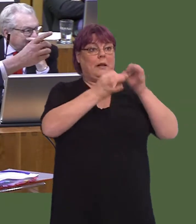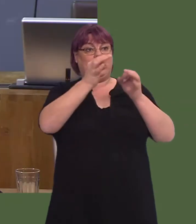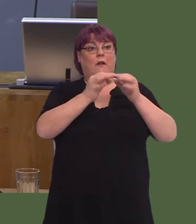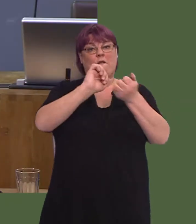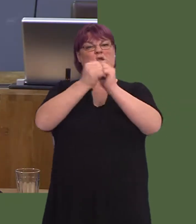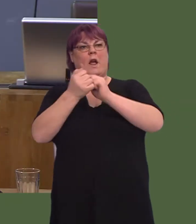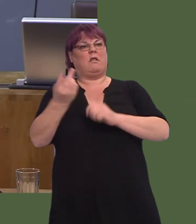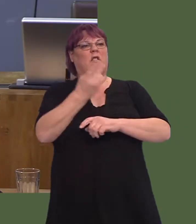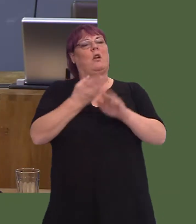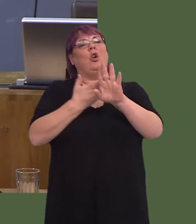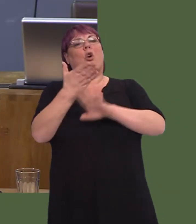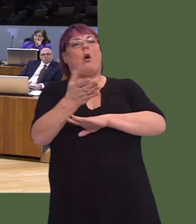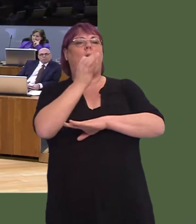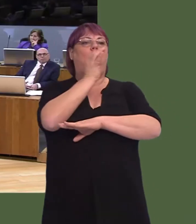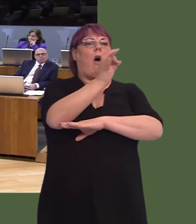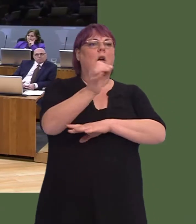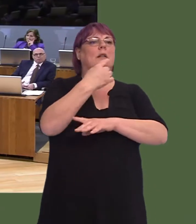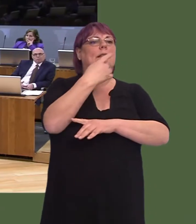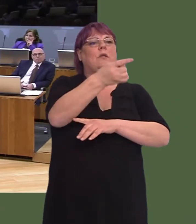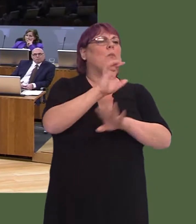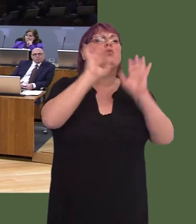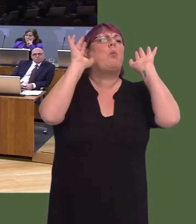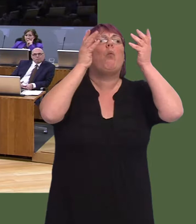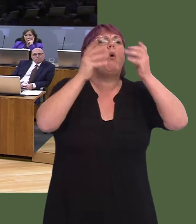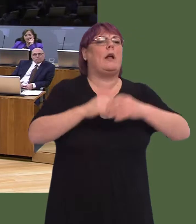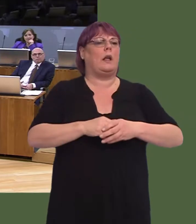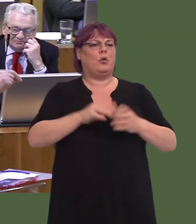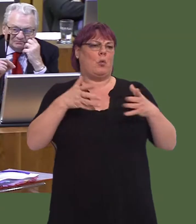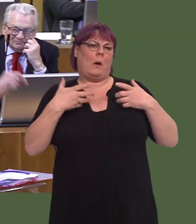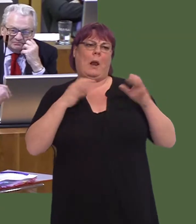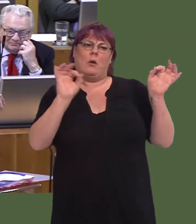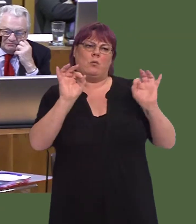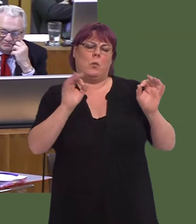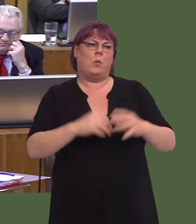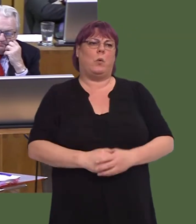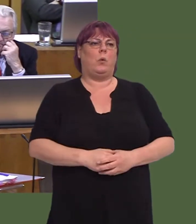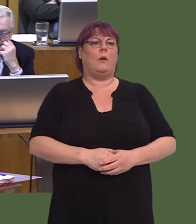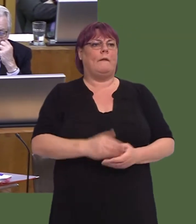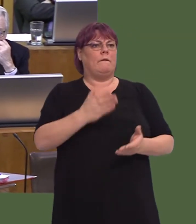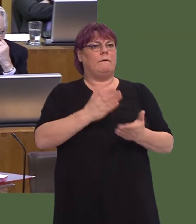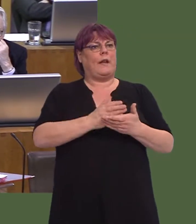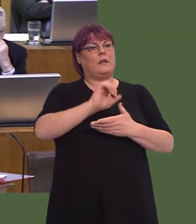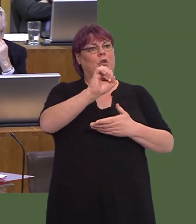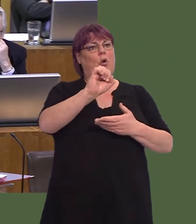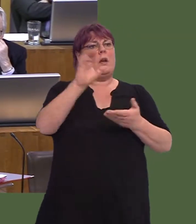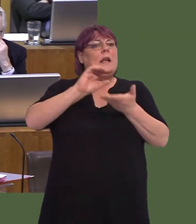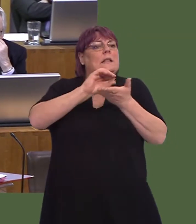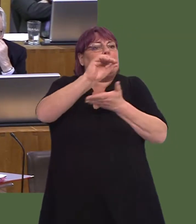Go and talk to them and tell them they're worrying about nothing, moaning about nothing, and that, in fact, the reduction in their subsidies and the loss of their market is